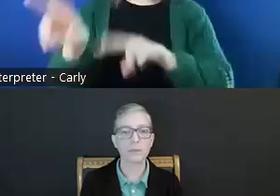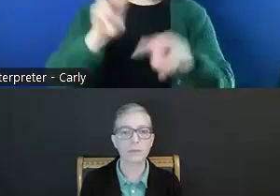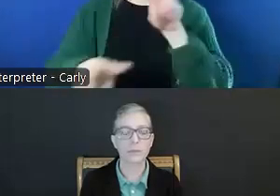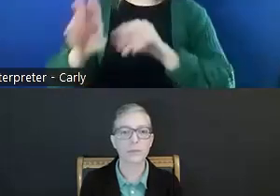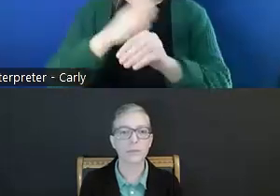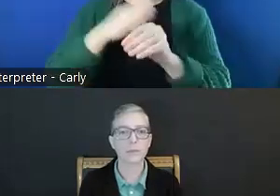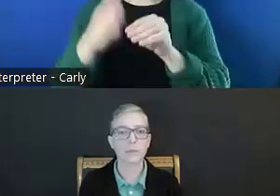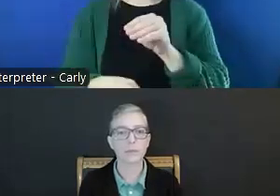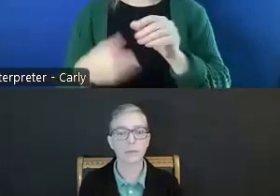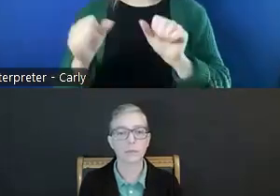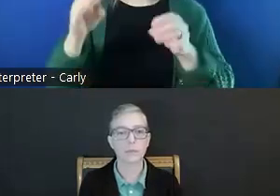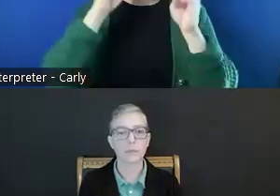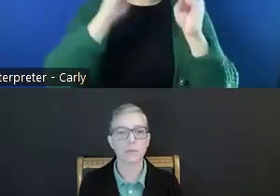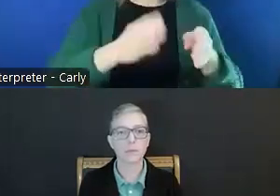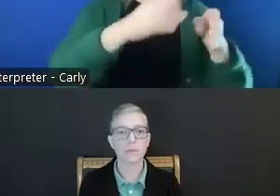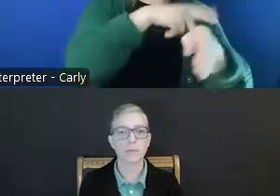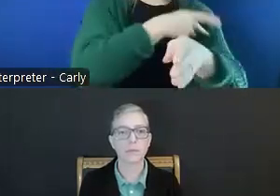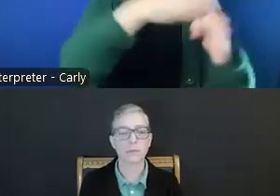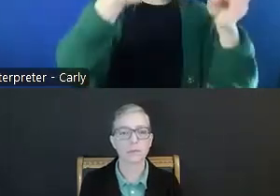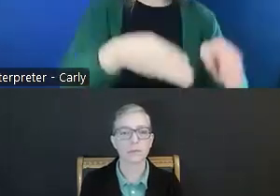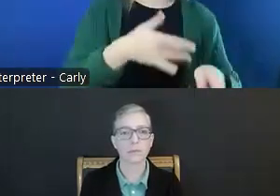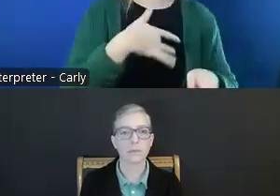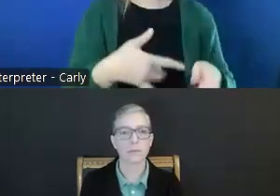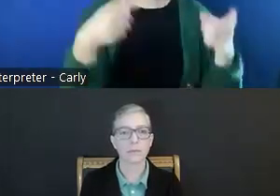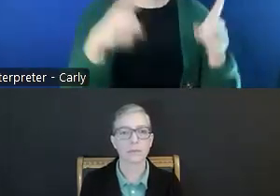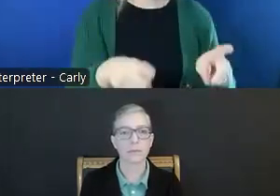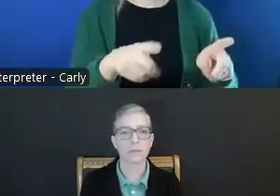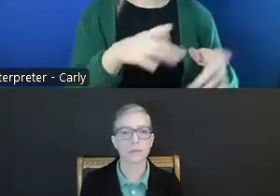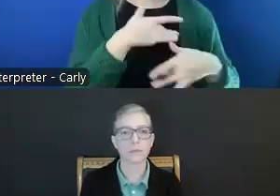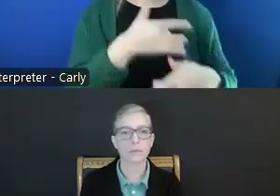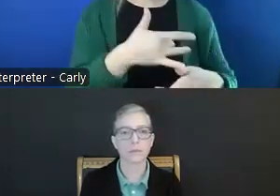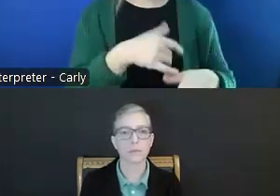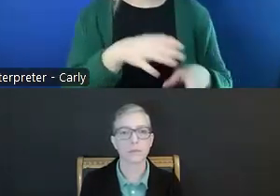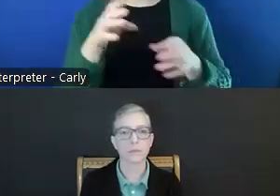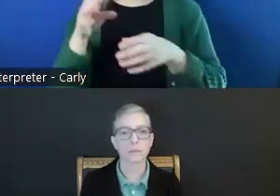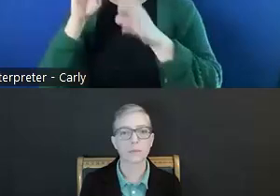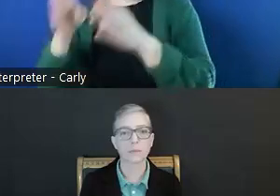focus solely on the patient which is often done um we could focus solely on the caregiver or we